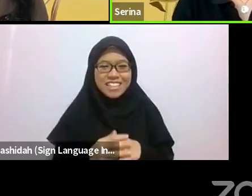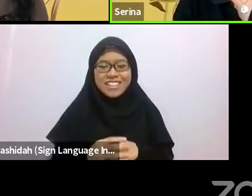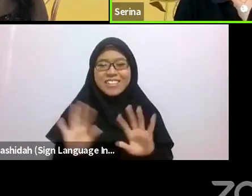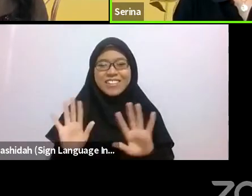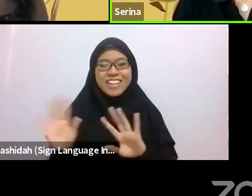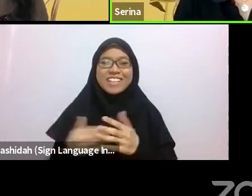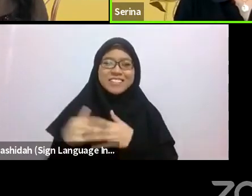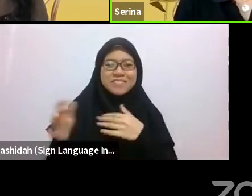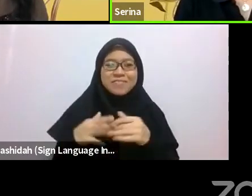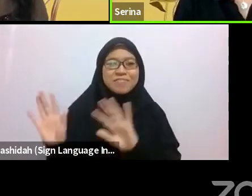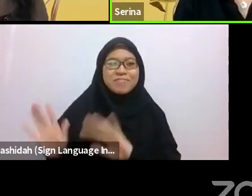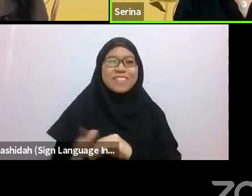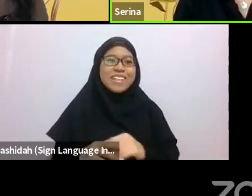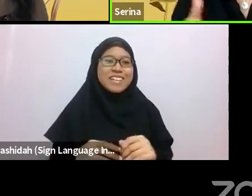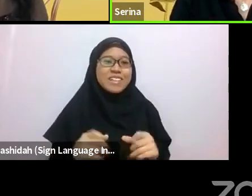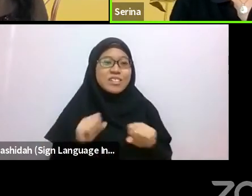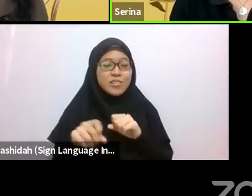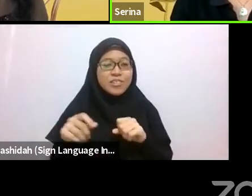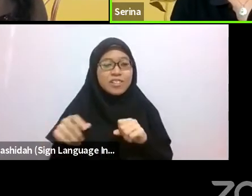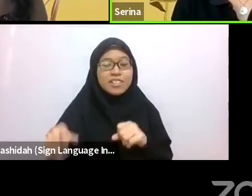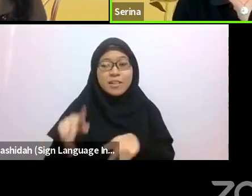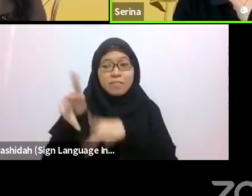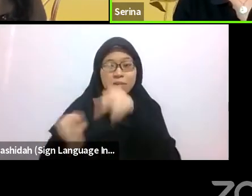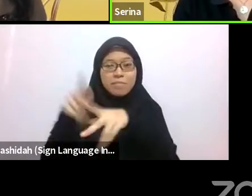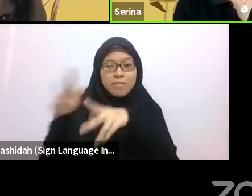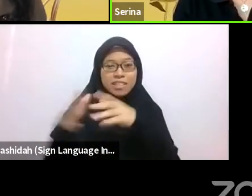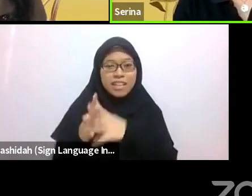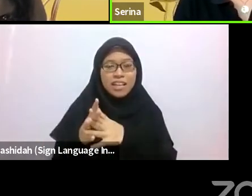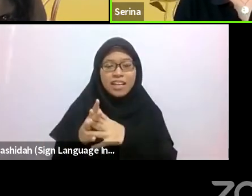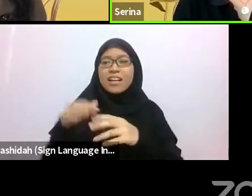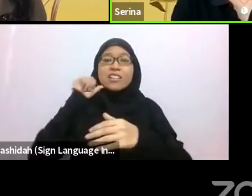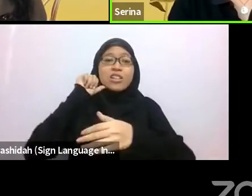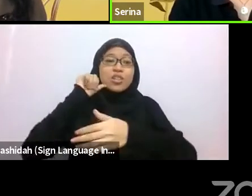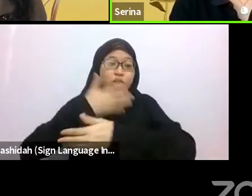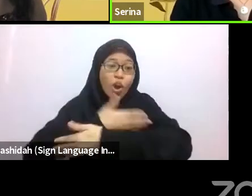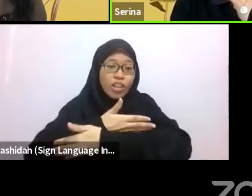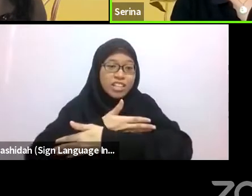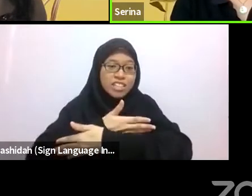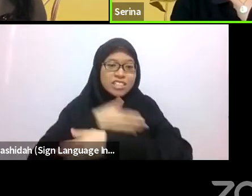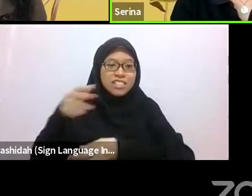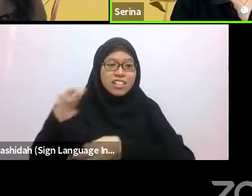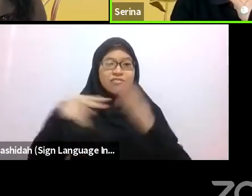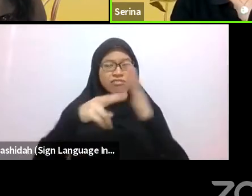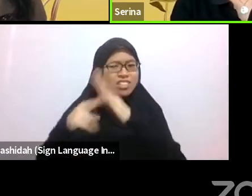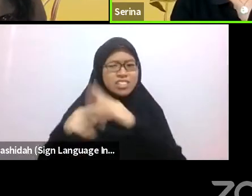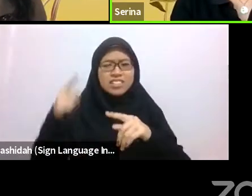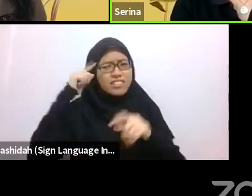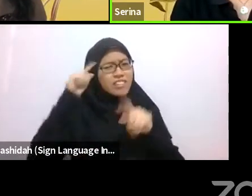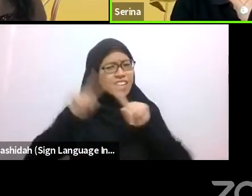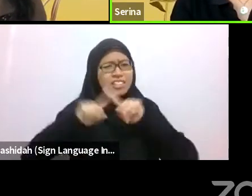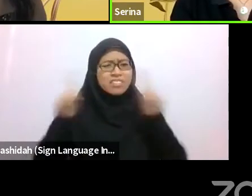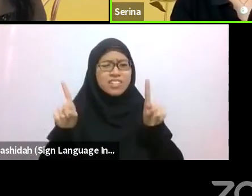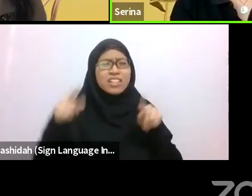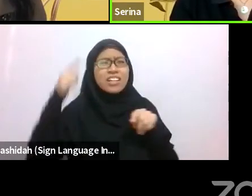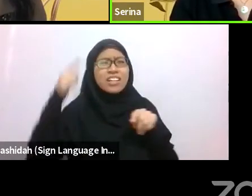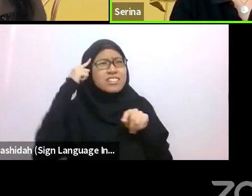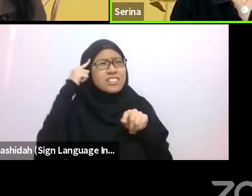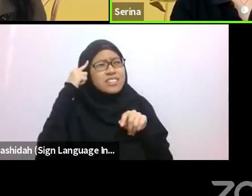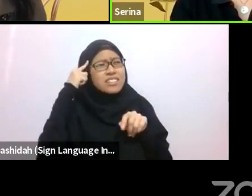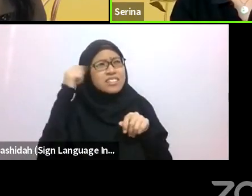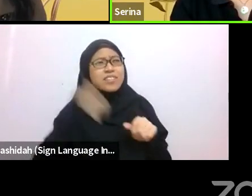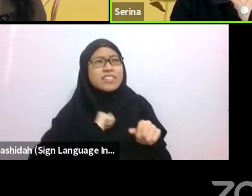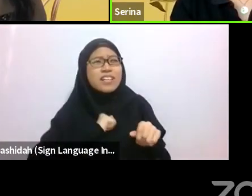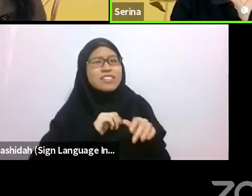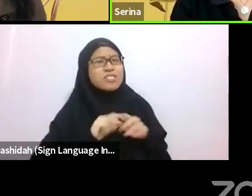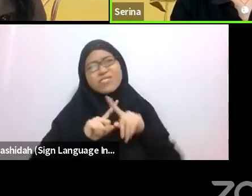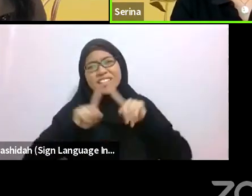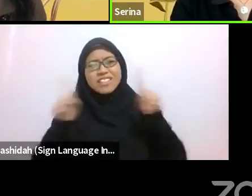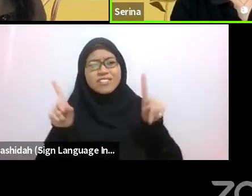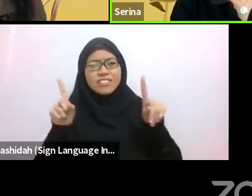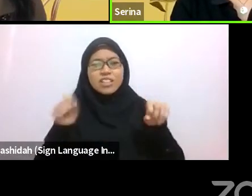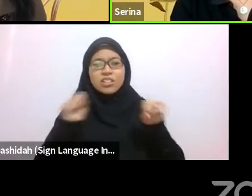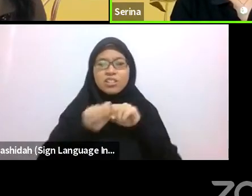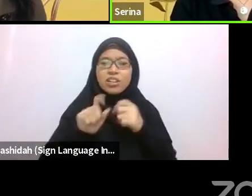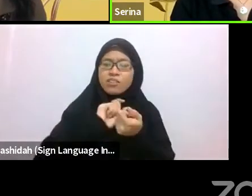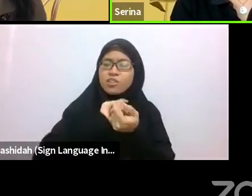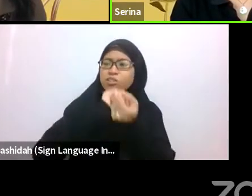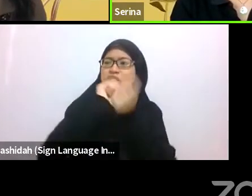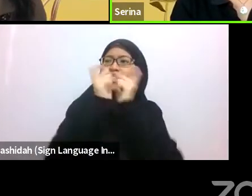And this then influences how the daughters think for themselves. It really is a change in mindset that I struggle with.